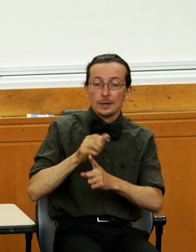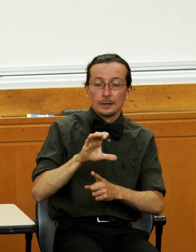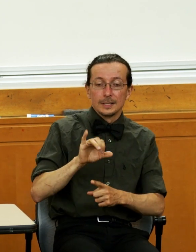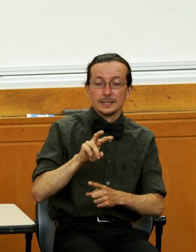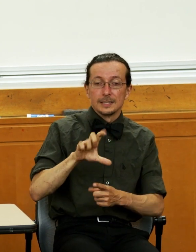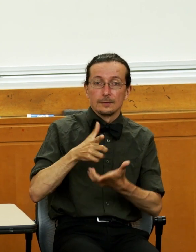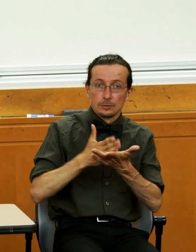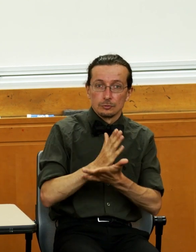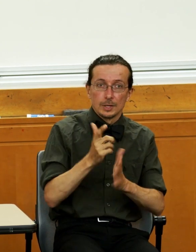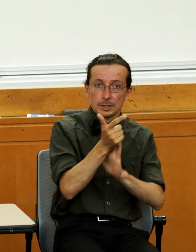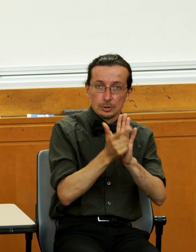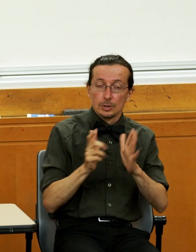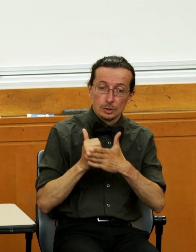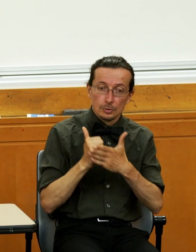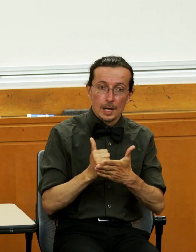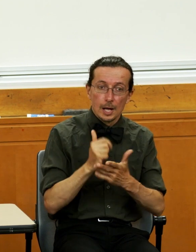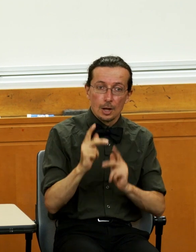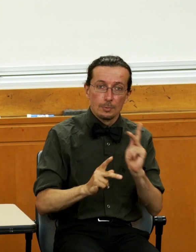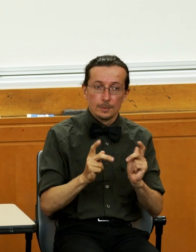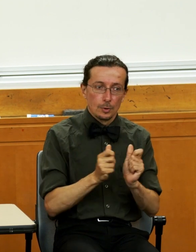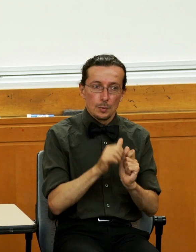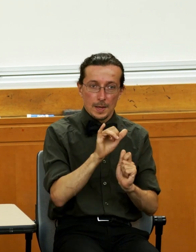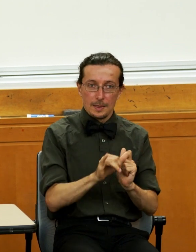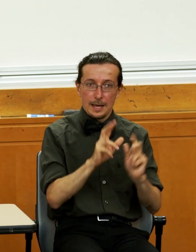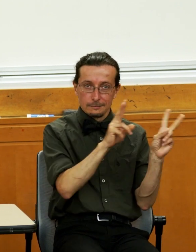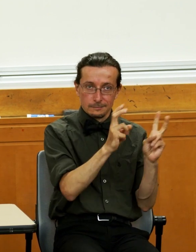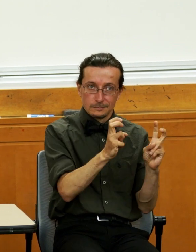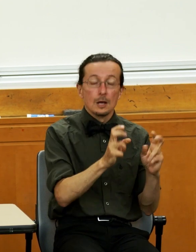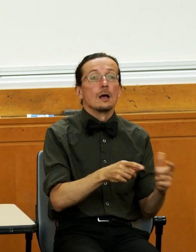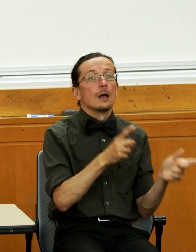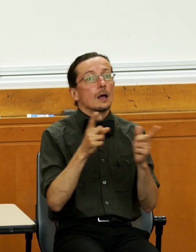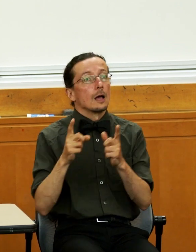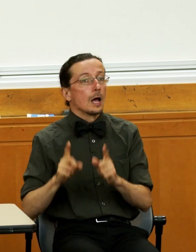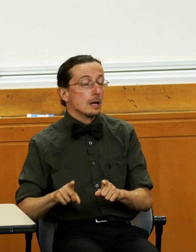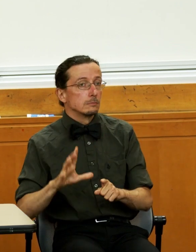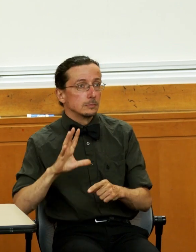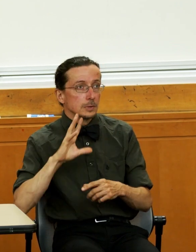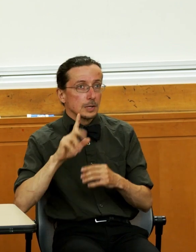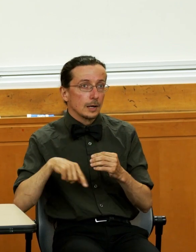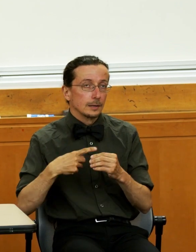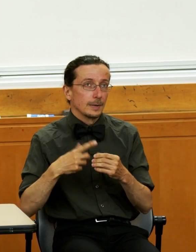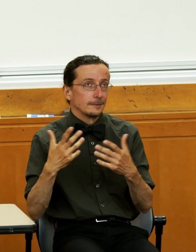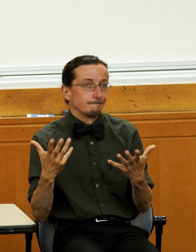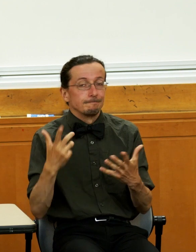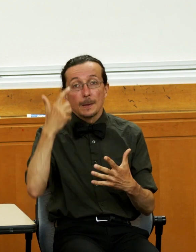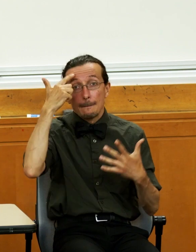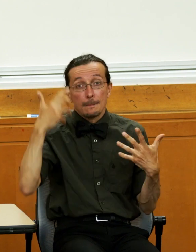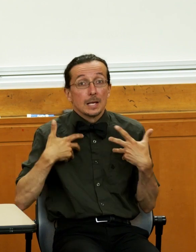in you know to deal with that aspect, but when it comes to say mental health as a disability…